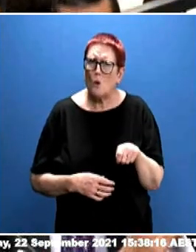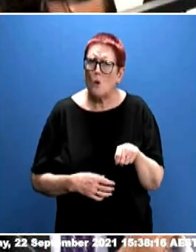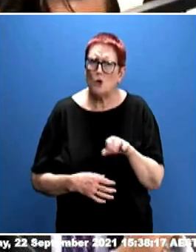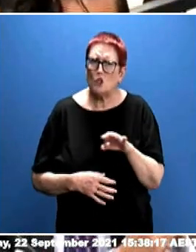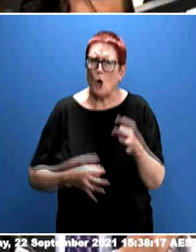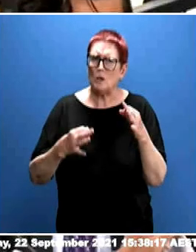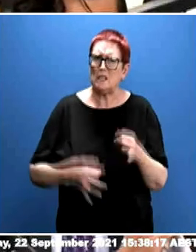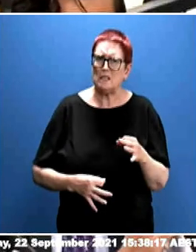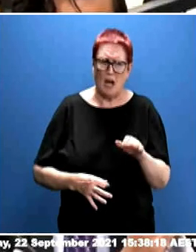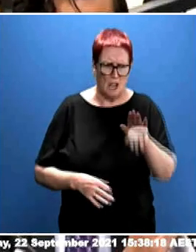it would be the Department.